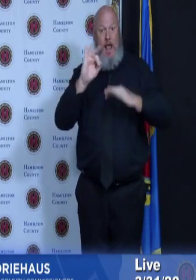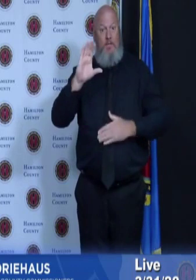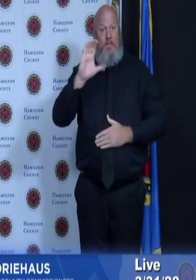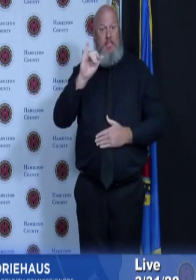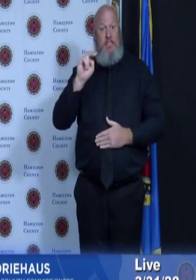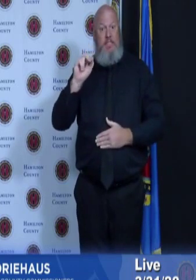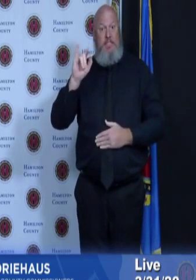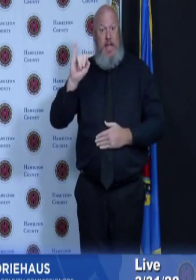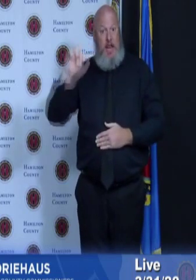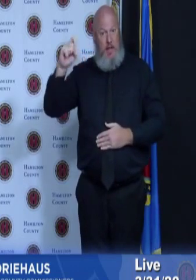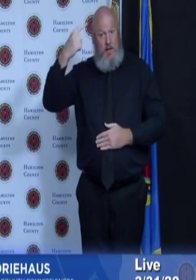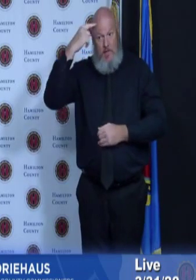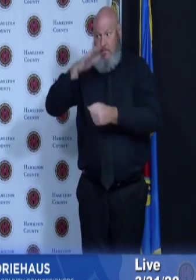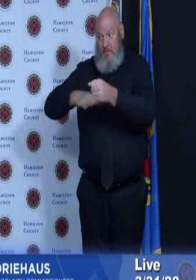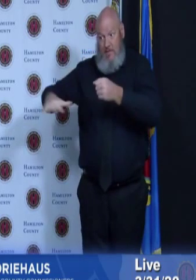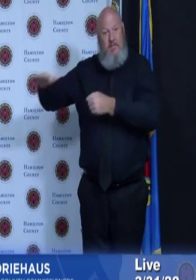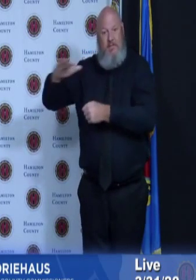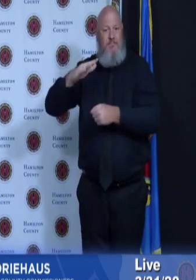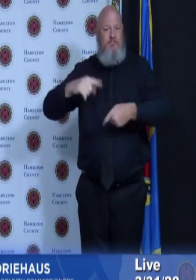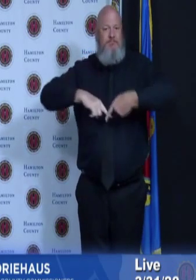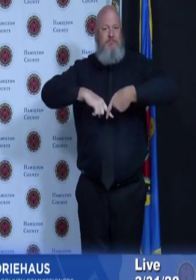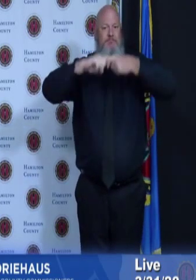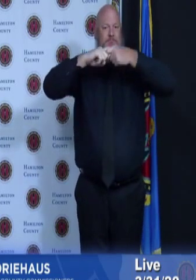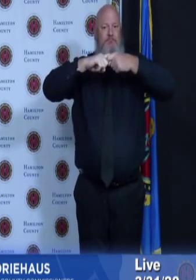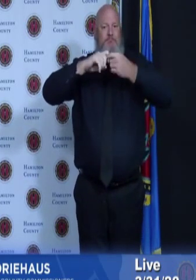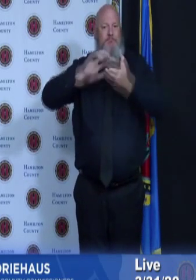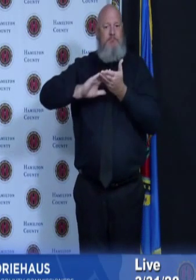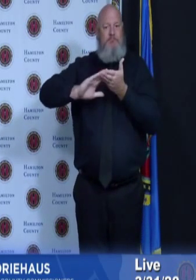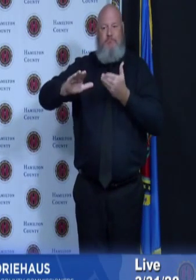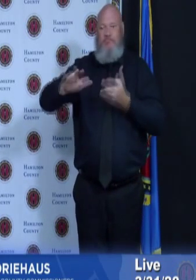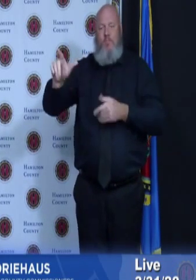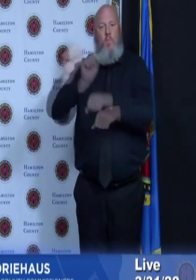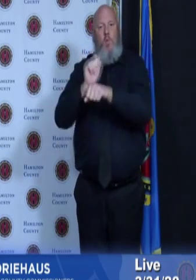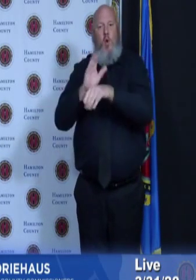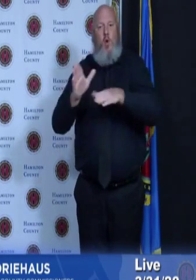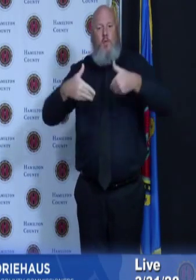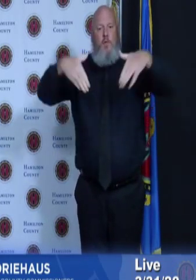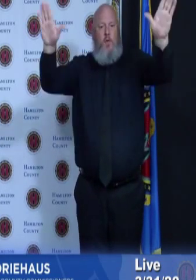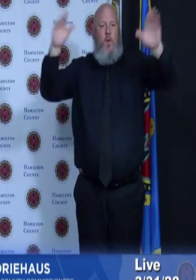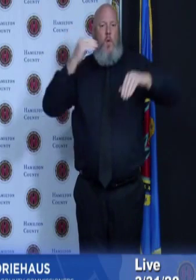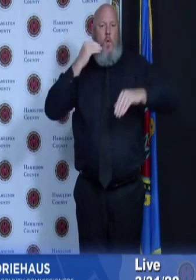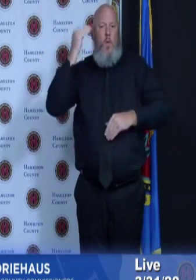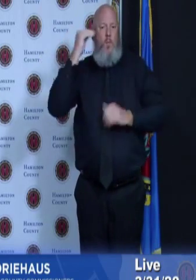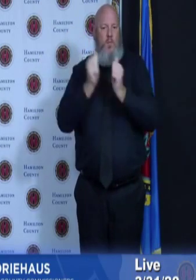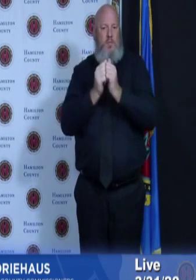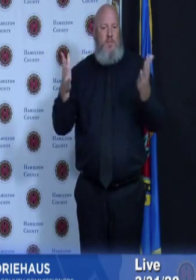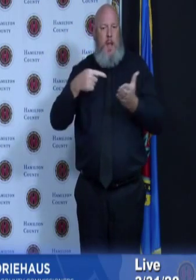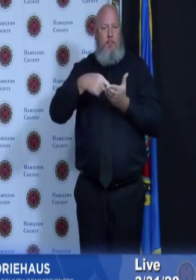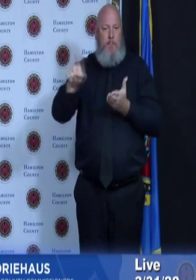that of the economic shock from Covid-19 the question you're probably asking is